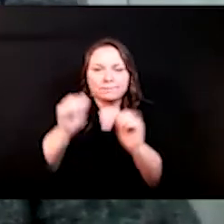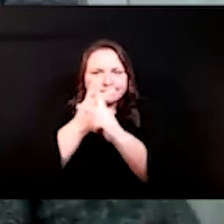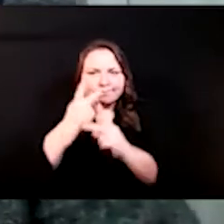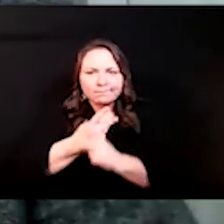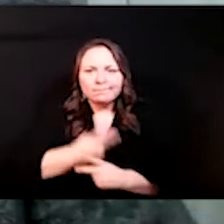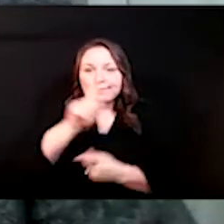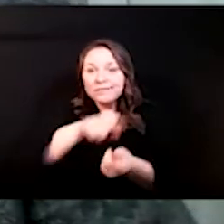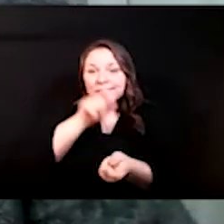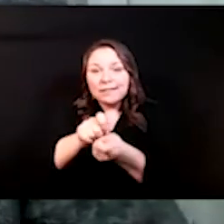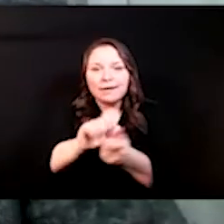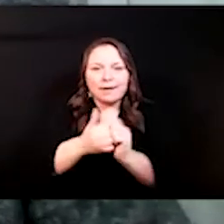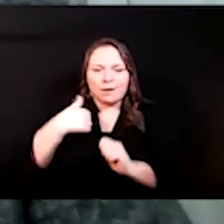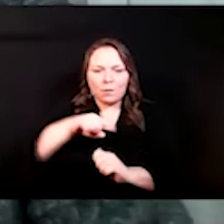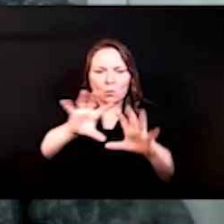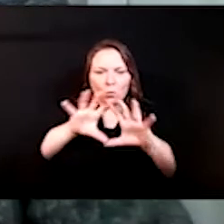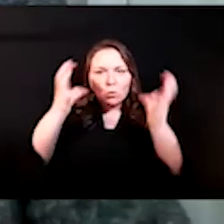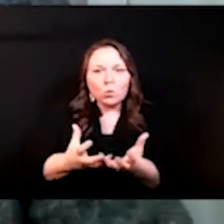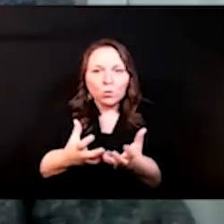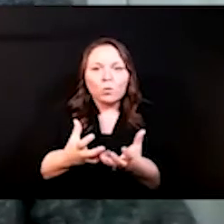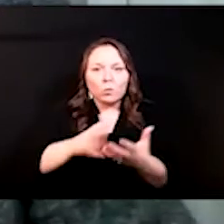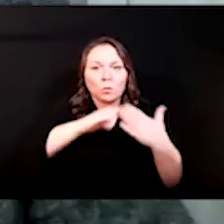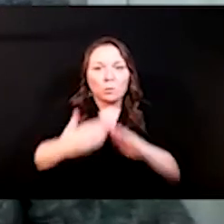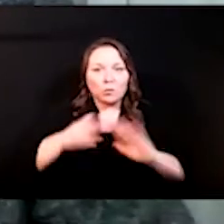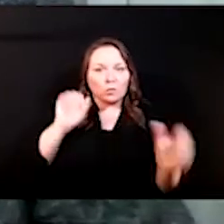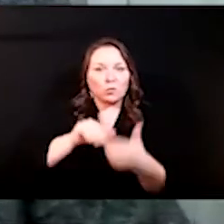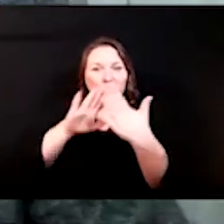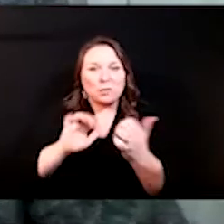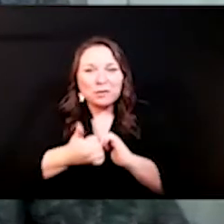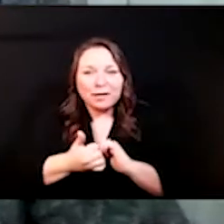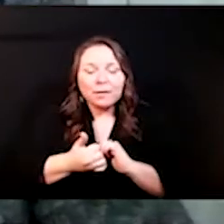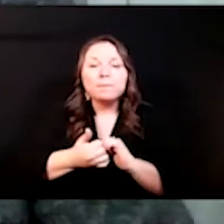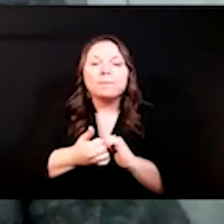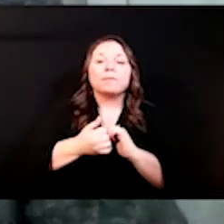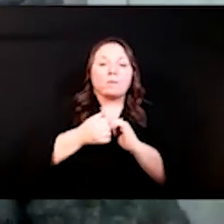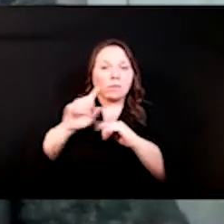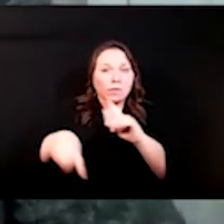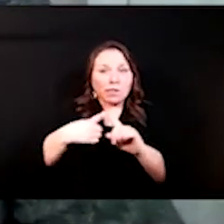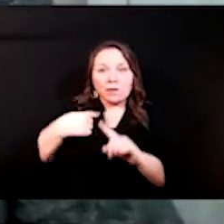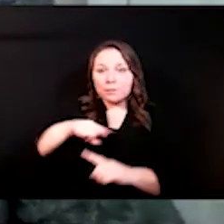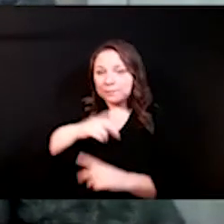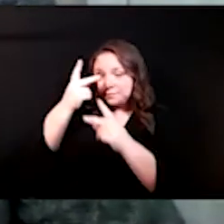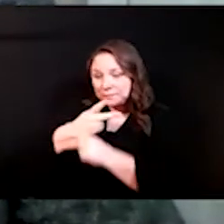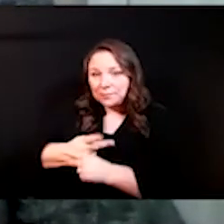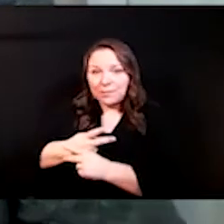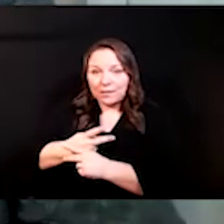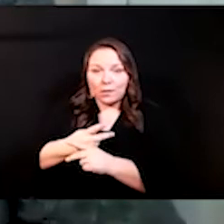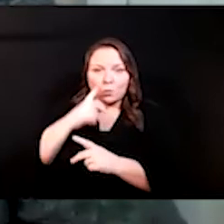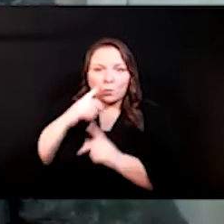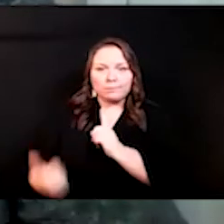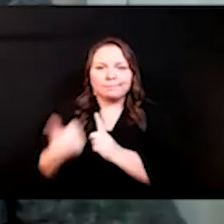HOW ARE WE AS A GLOBAL COMMUNITY GOING TO ACTUALLY APPROACH THIS KNOWING THAT WE SET UP TO BE IMPACTED AND WE WERE